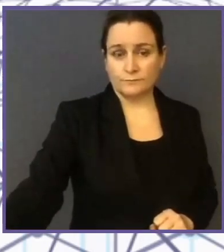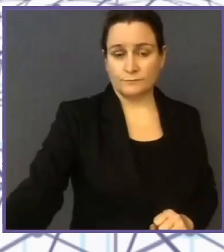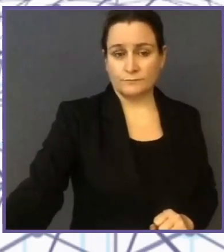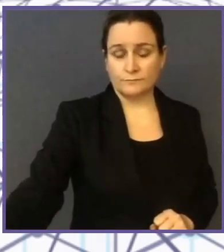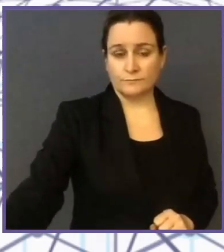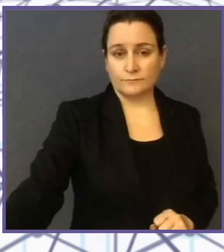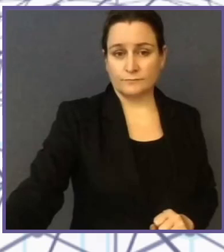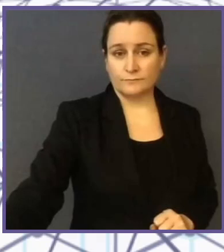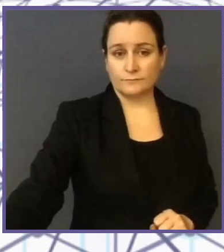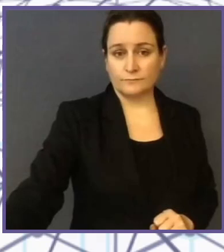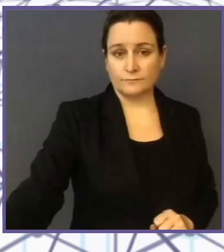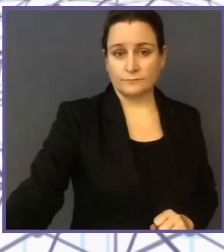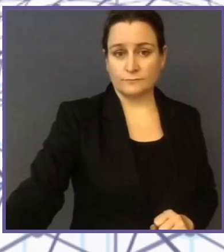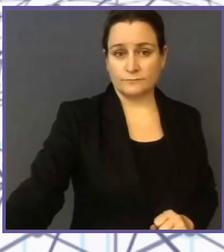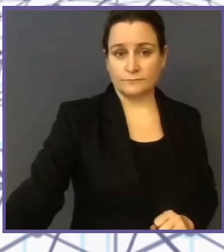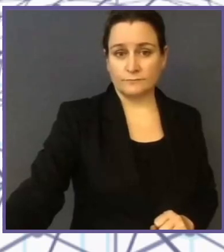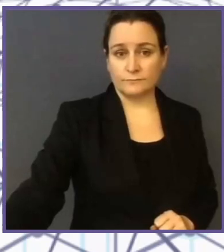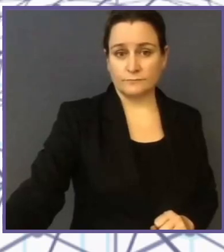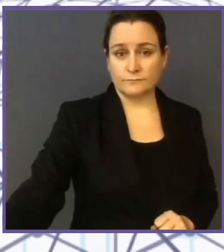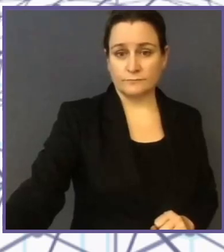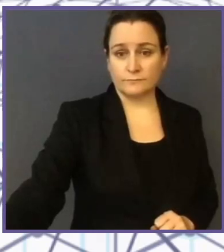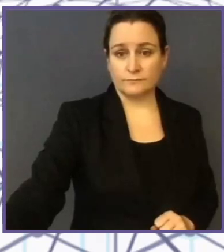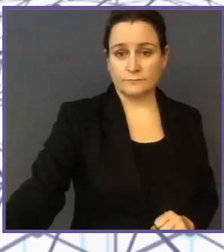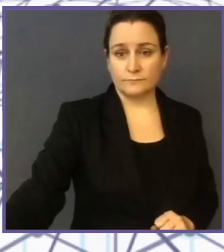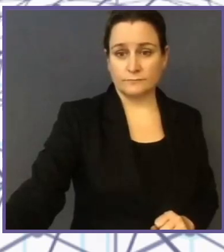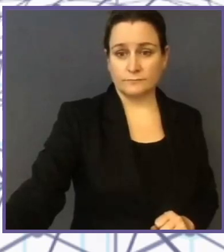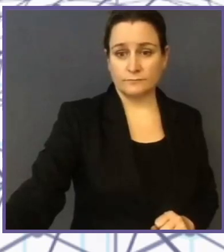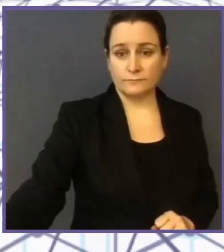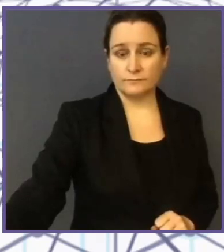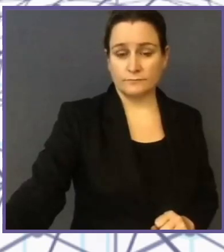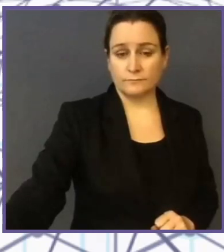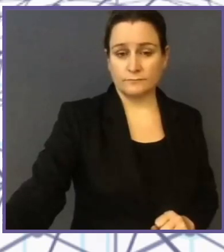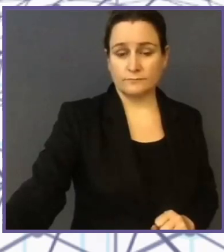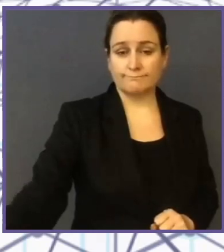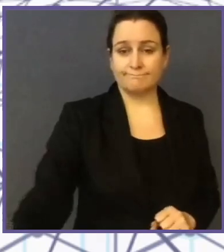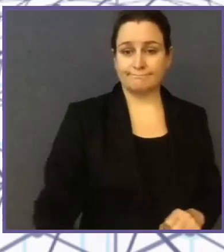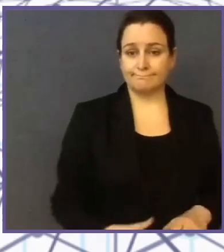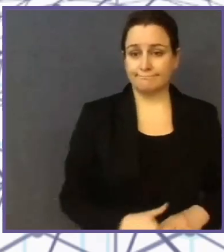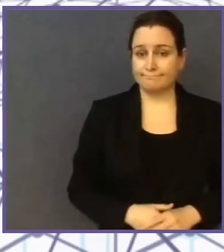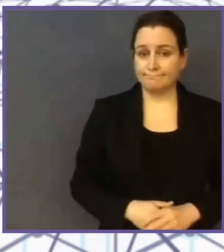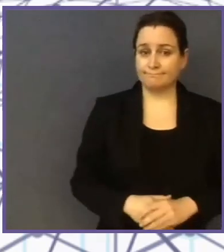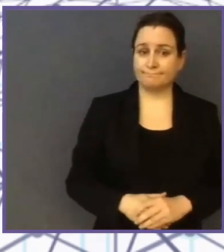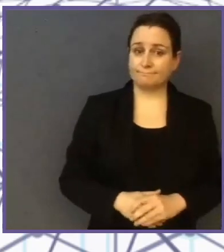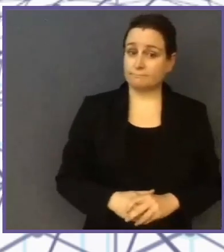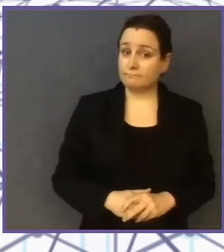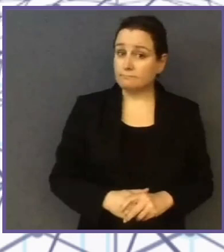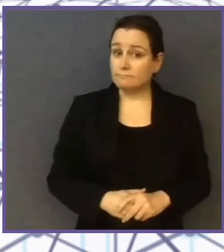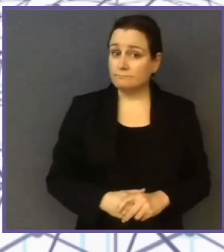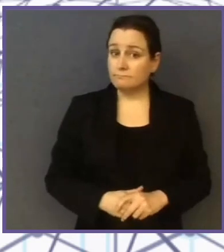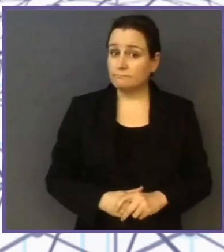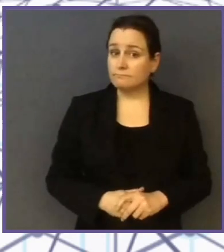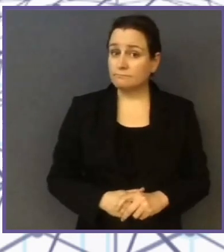available technologies and exploring technologies with local engineers, clean machine end users with international experts.